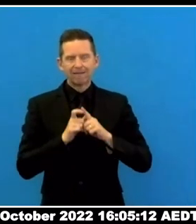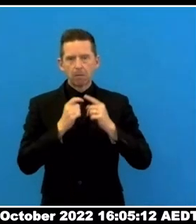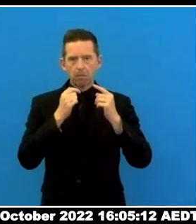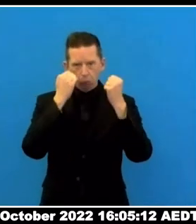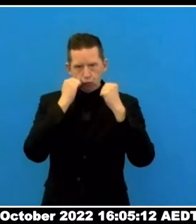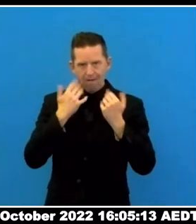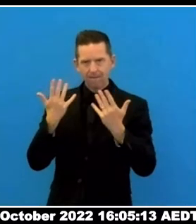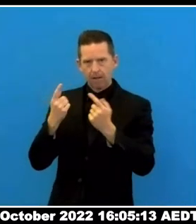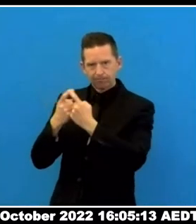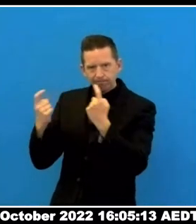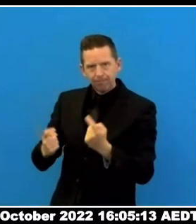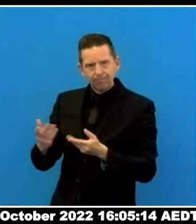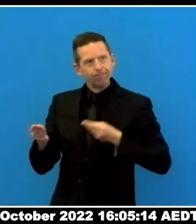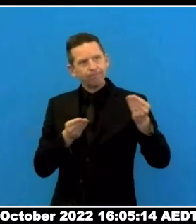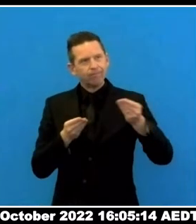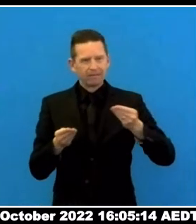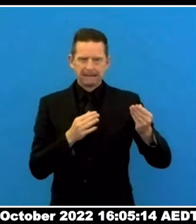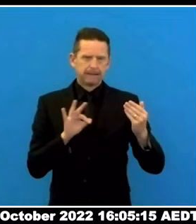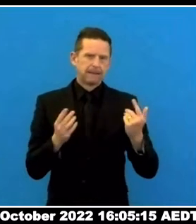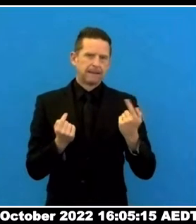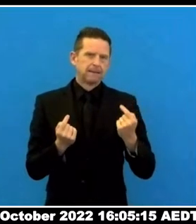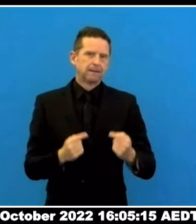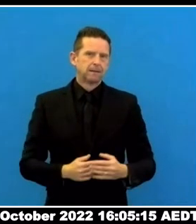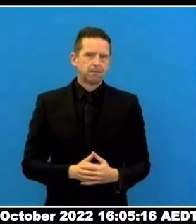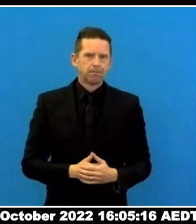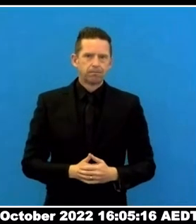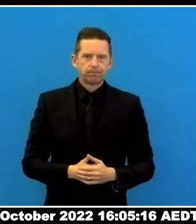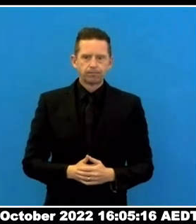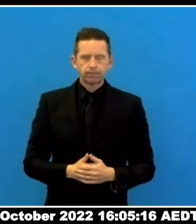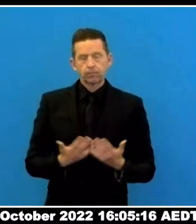First of all, as I mentioned it, through the Department of Education,